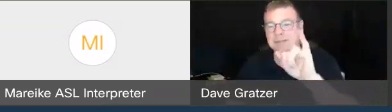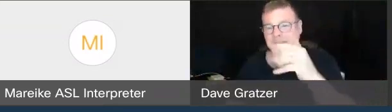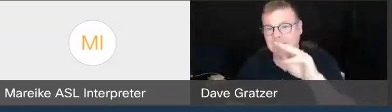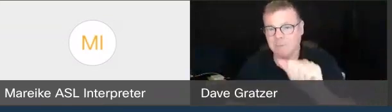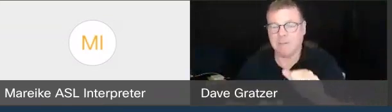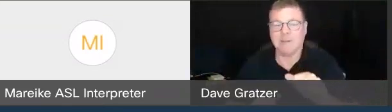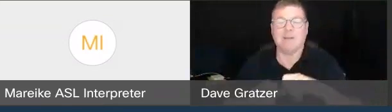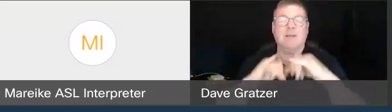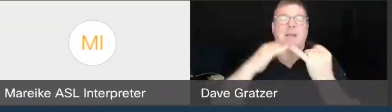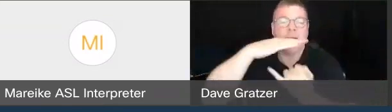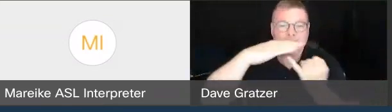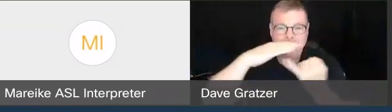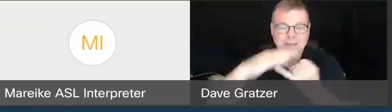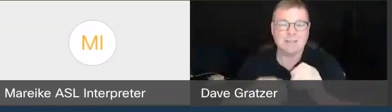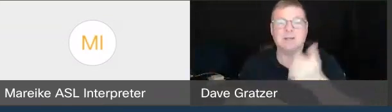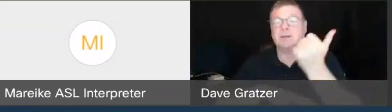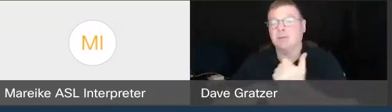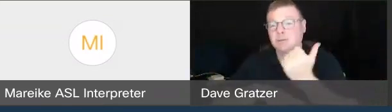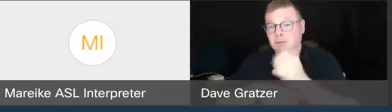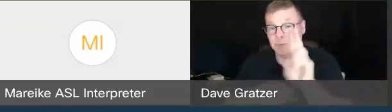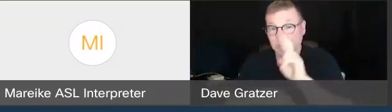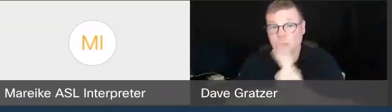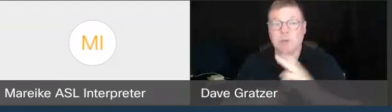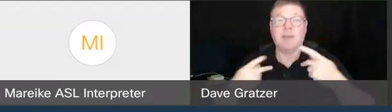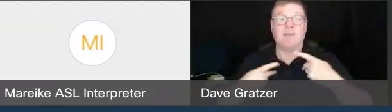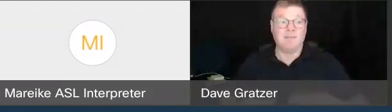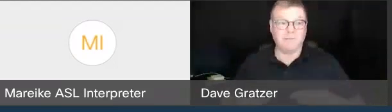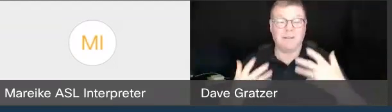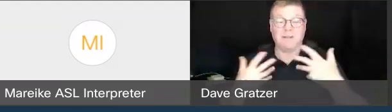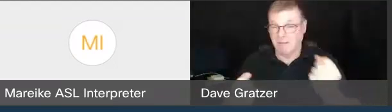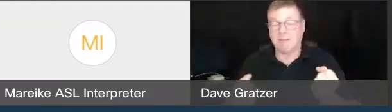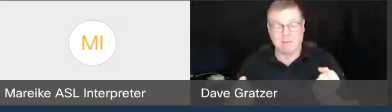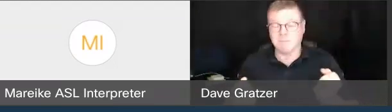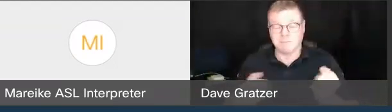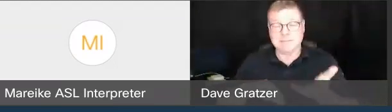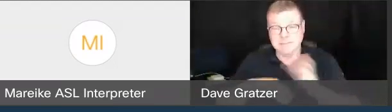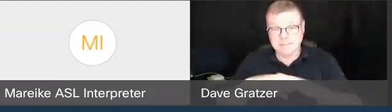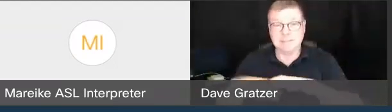substance use, poor physical health and so forth. So you layer on the justice involvement